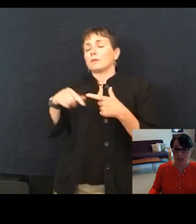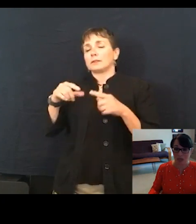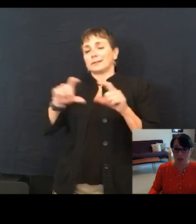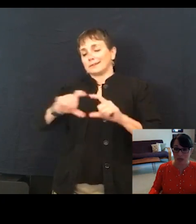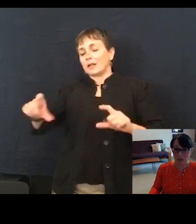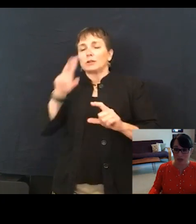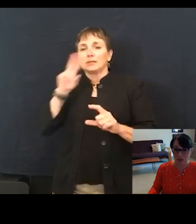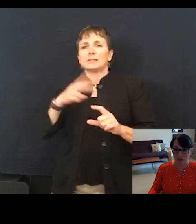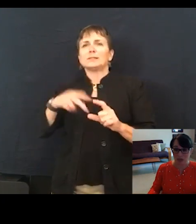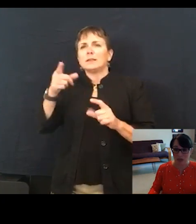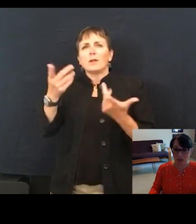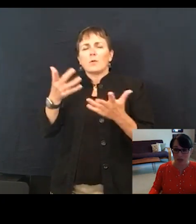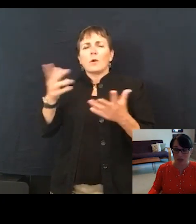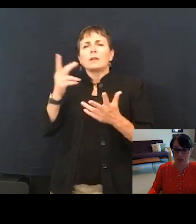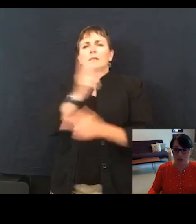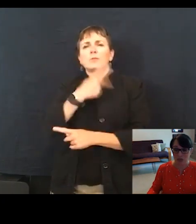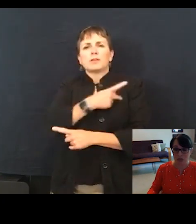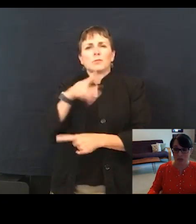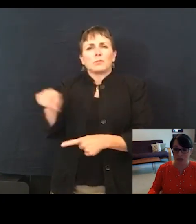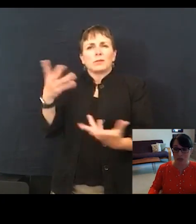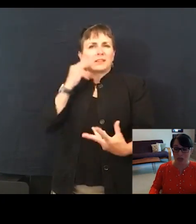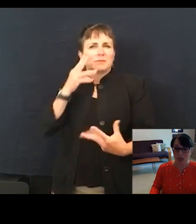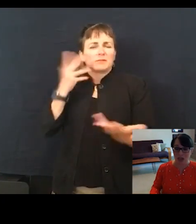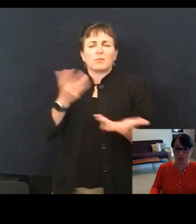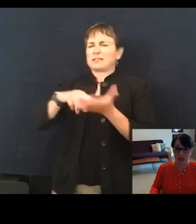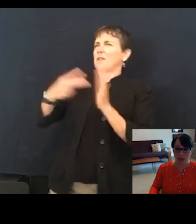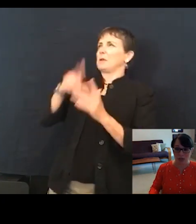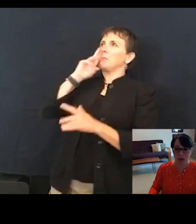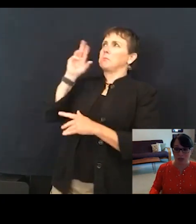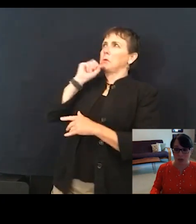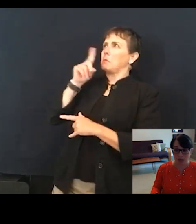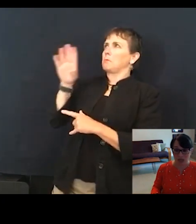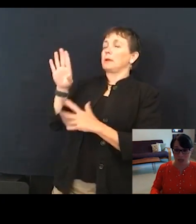Typically, there's a constriction in the visual field as the rod photoreceptor